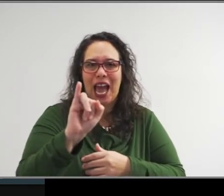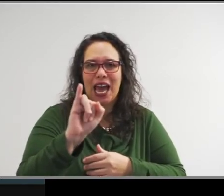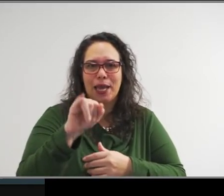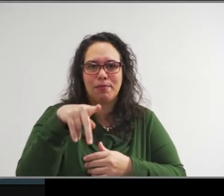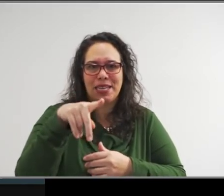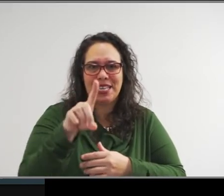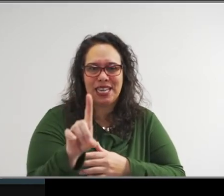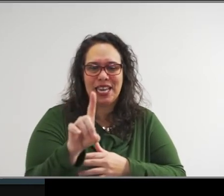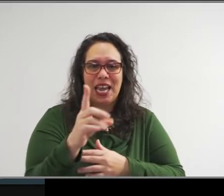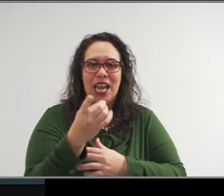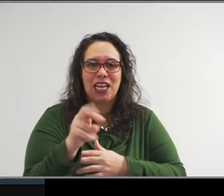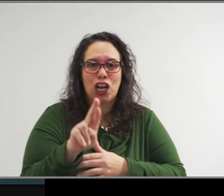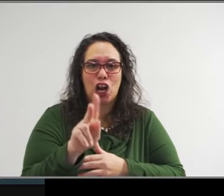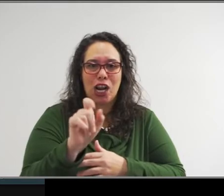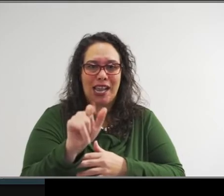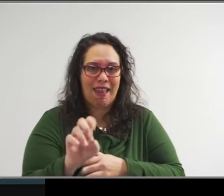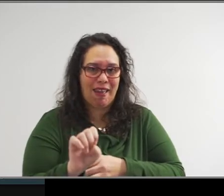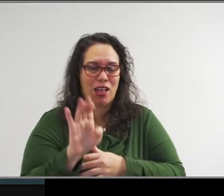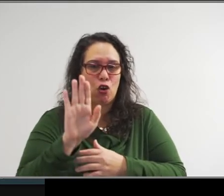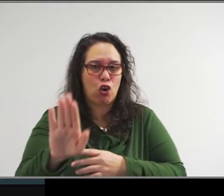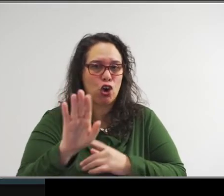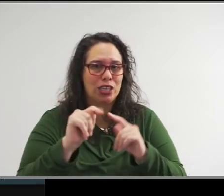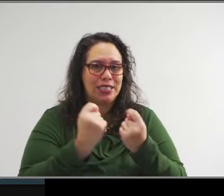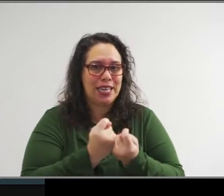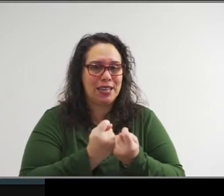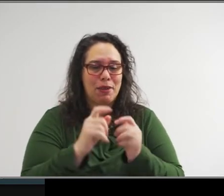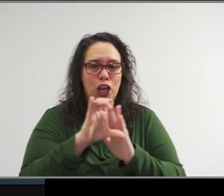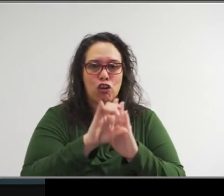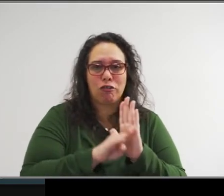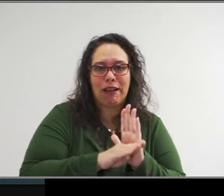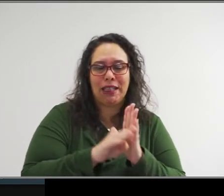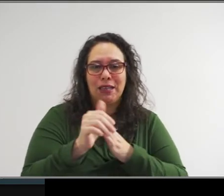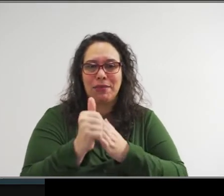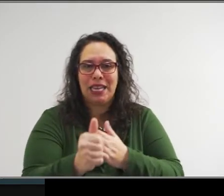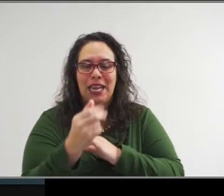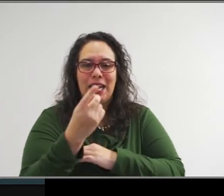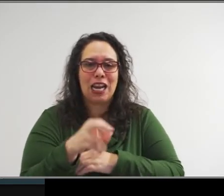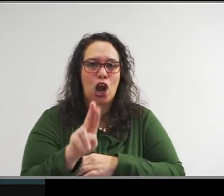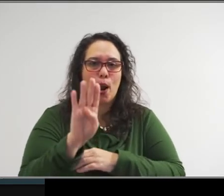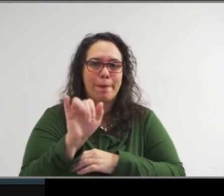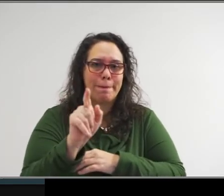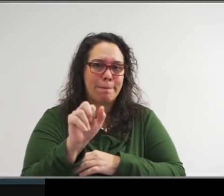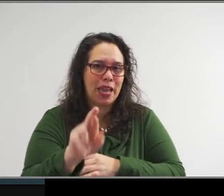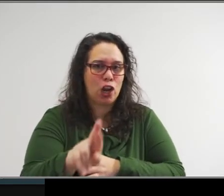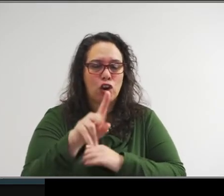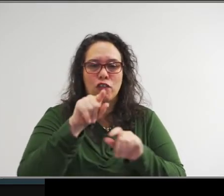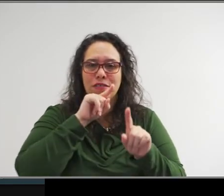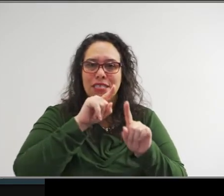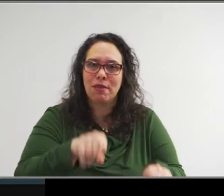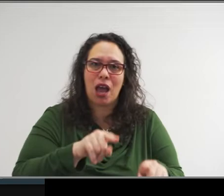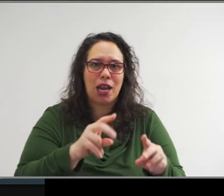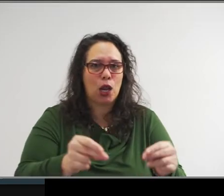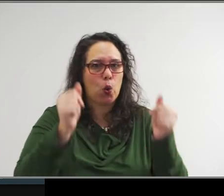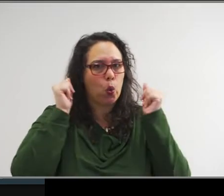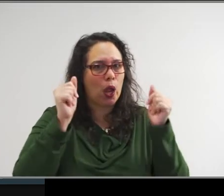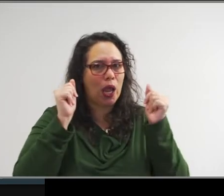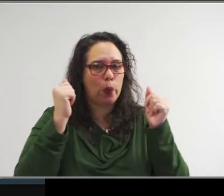and her team and especially our curriculum leads and Dr. Baker for responding so quickly